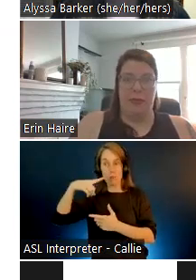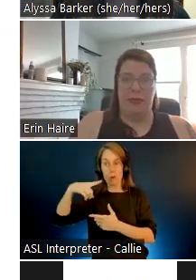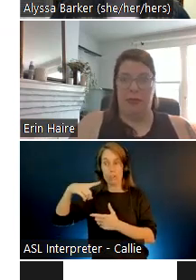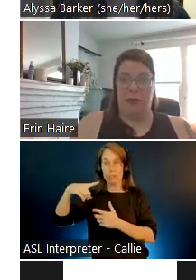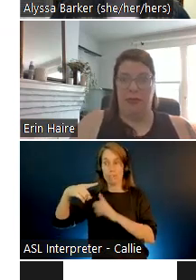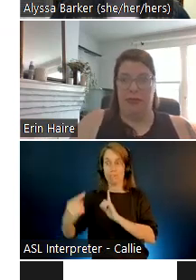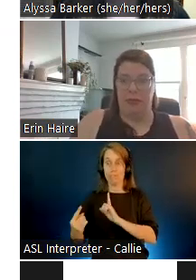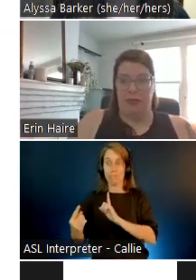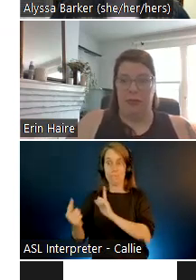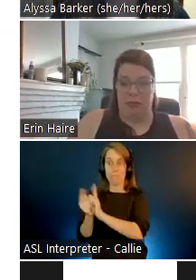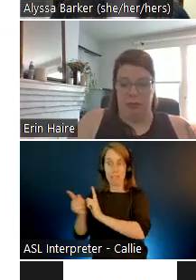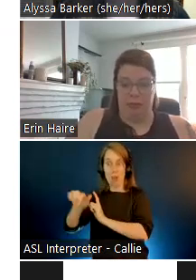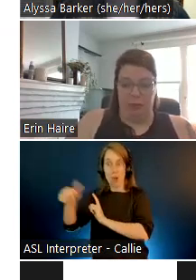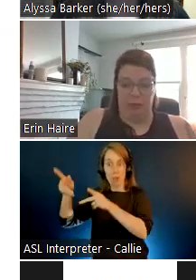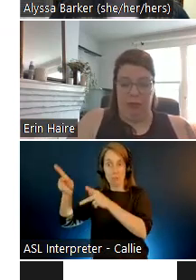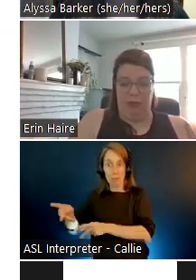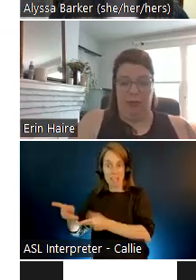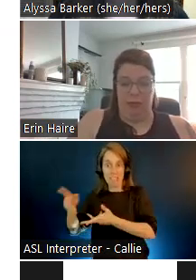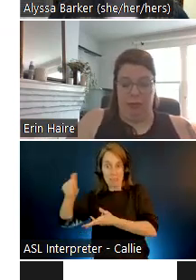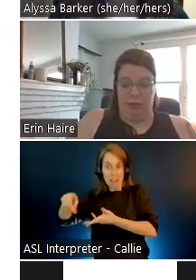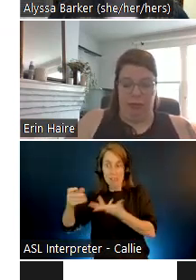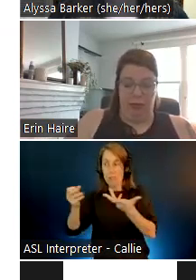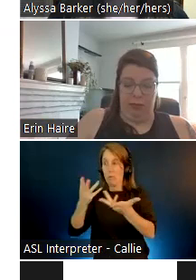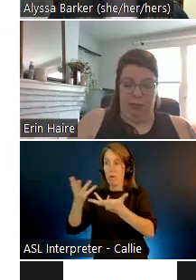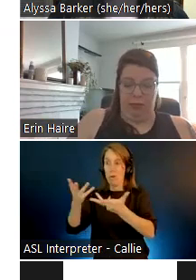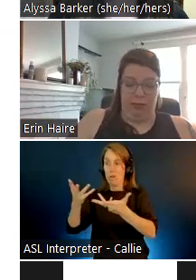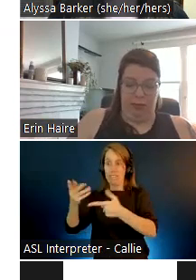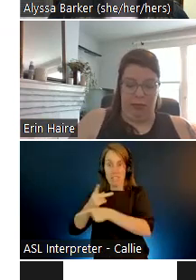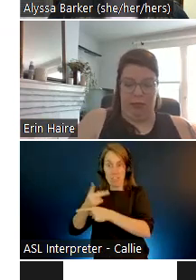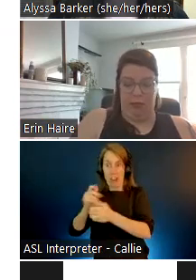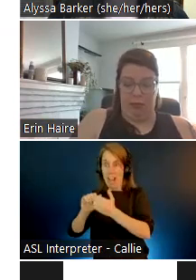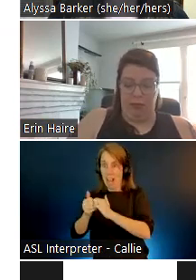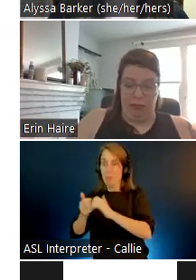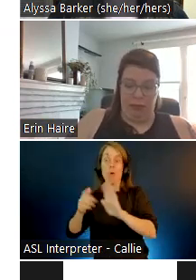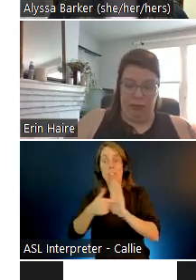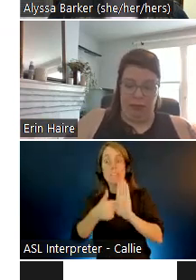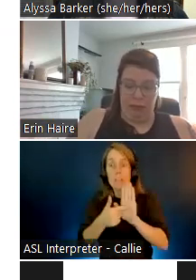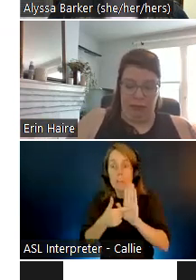who wants to apply for an apartment and needs to come in for an interview uh and they can't get